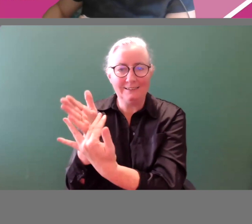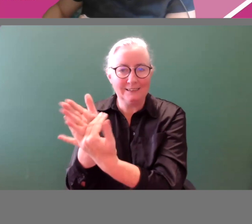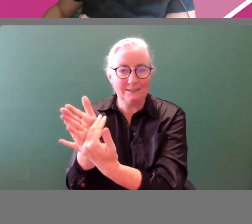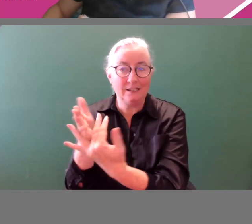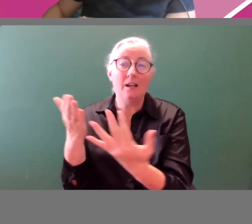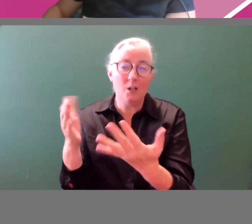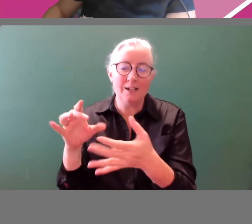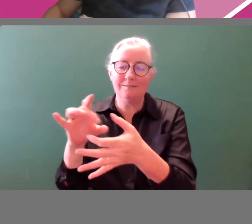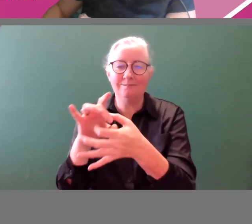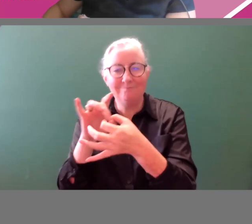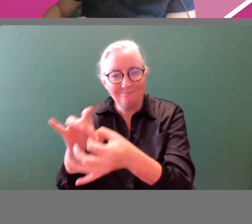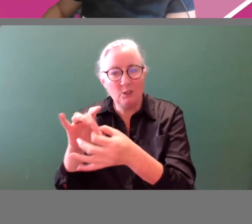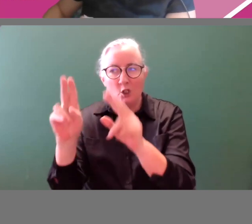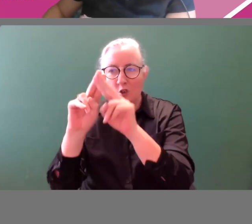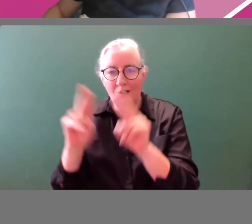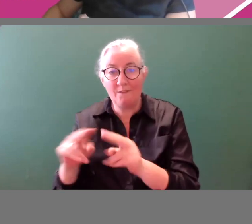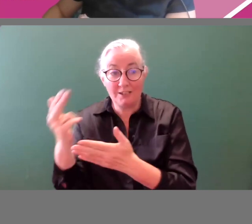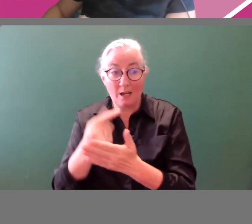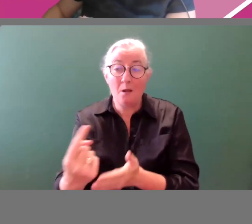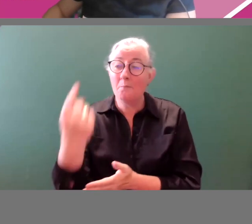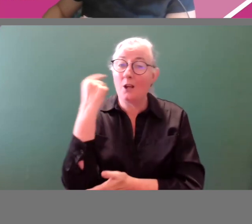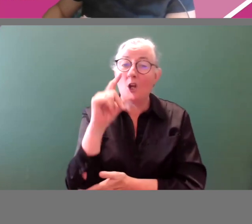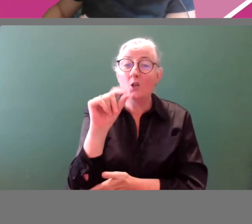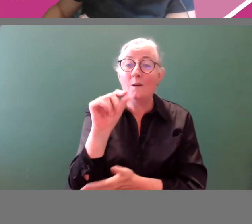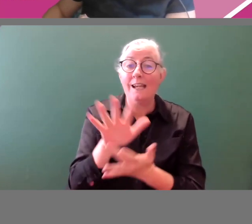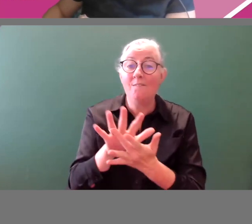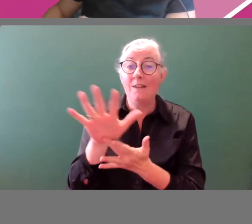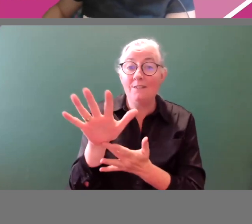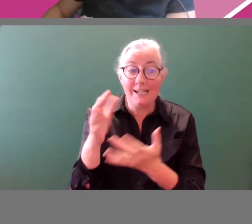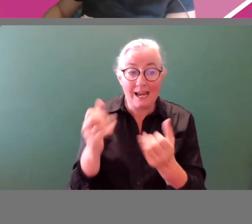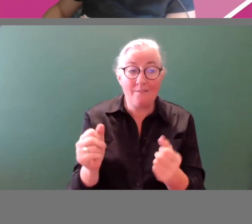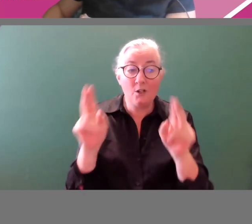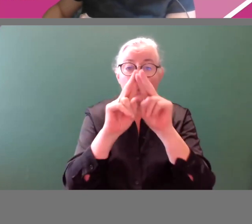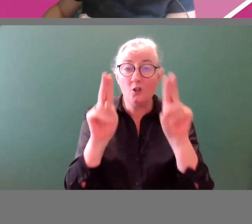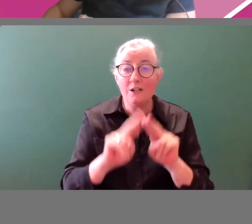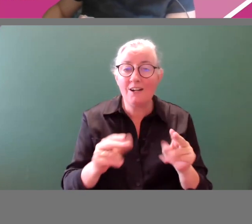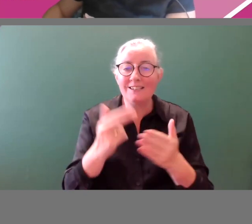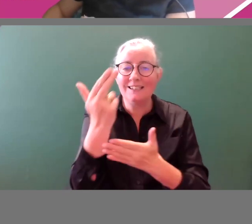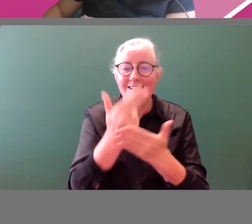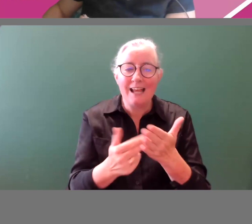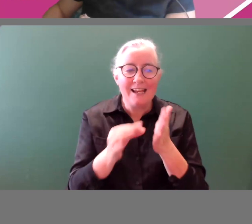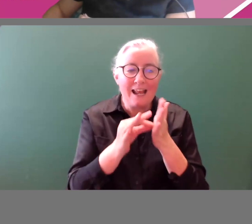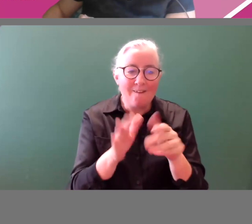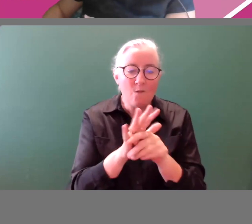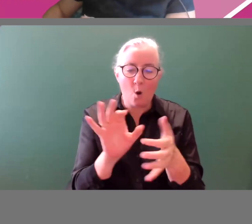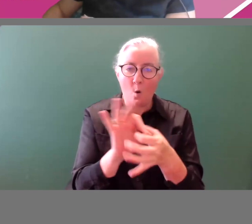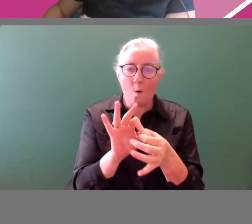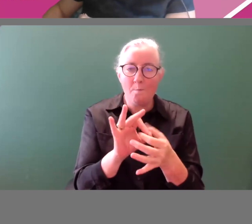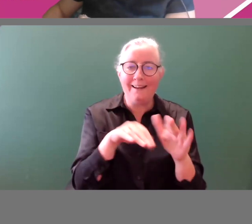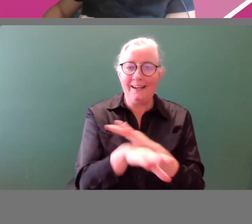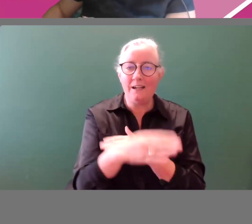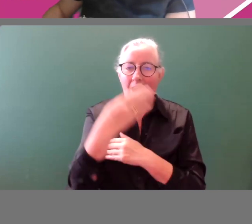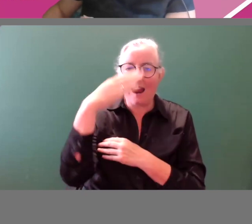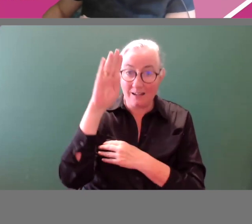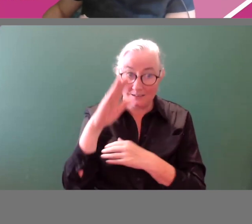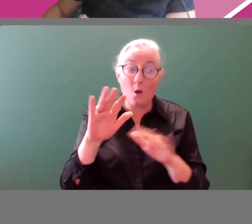designed. Back in 2015 we published our Universal Design Guidelines for Homes in Ireland as well as